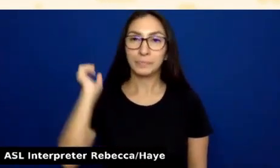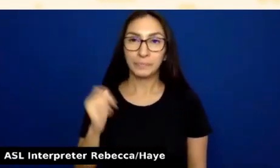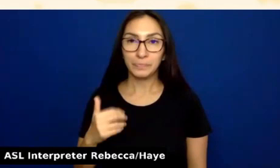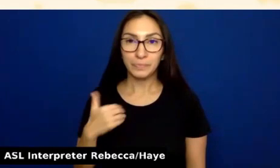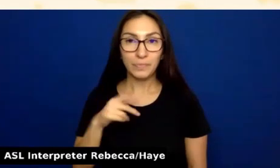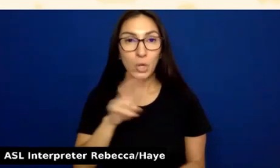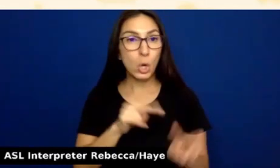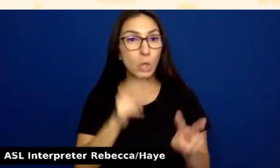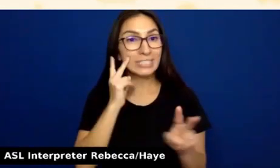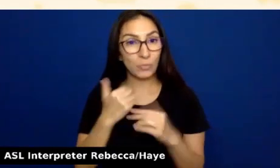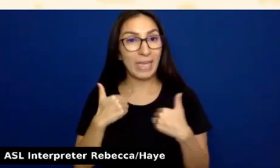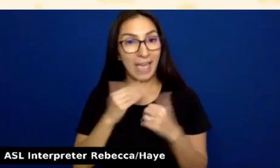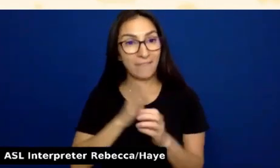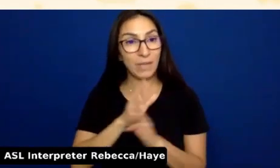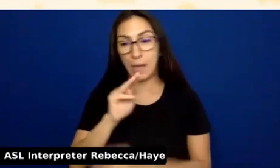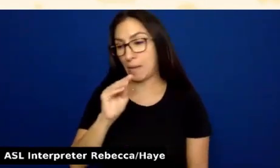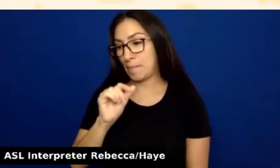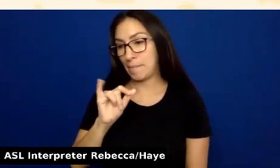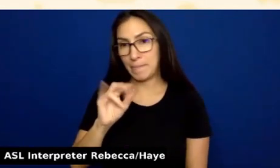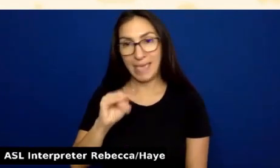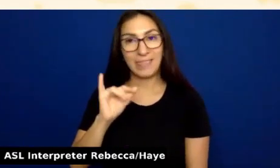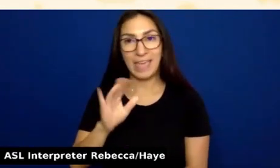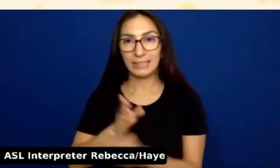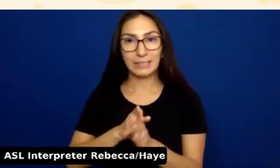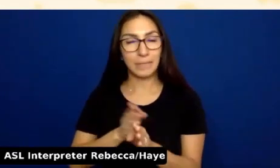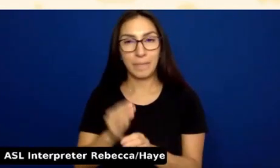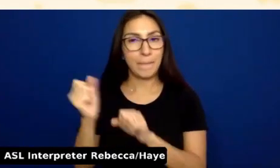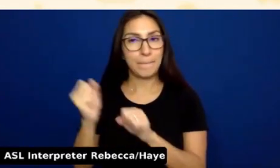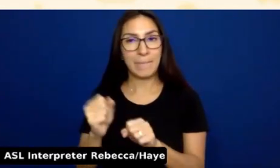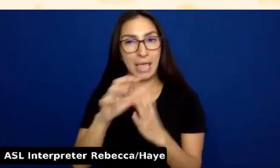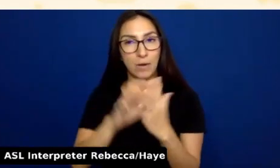So that is the main content, we have the header,